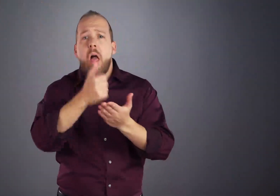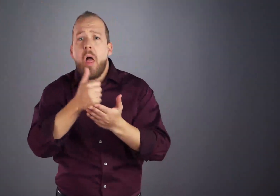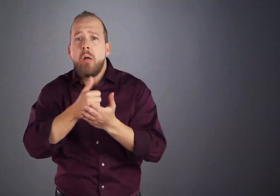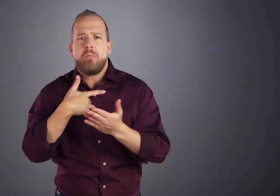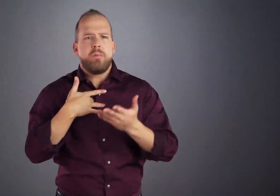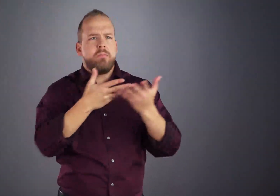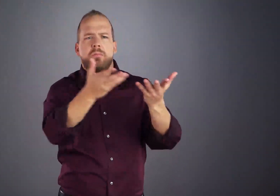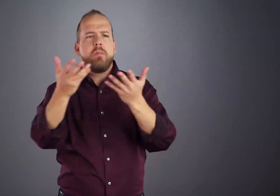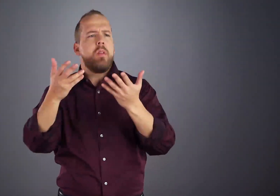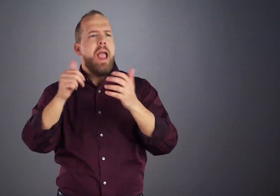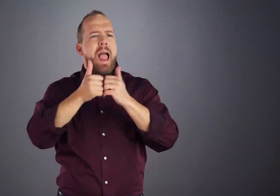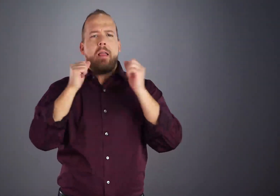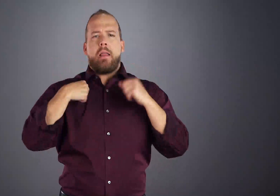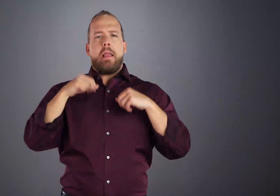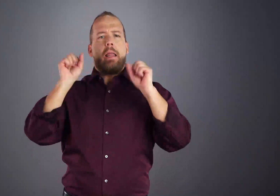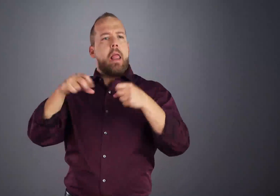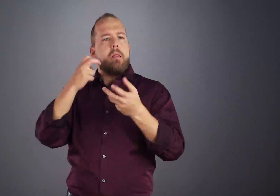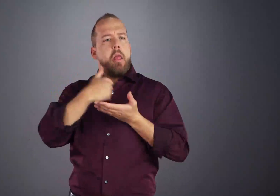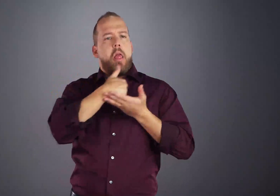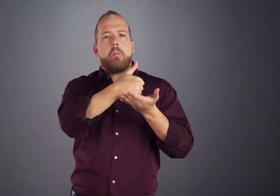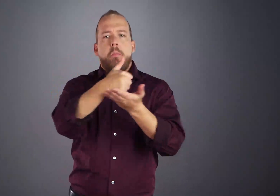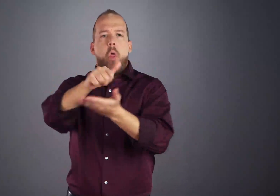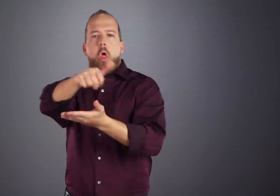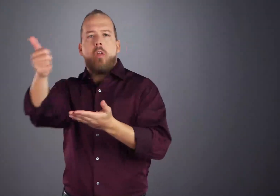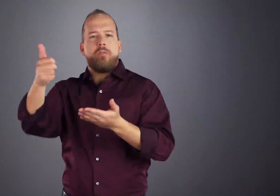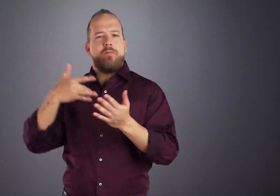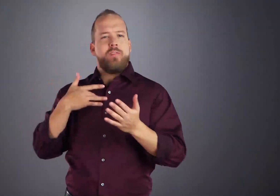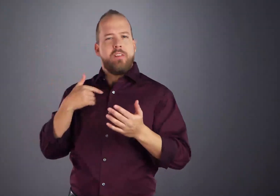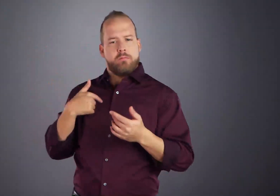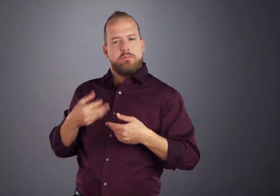except as my requests bore on my usefulness to others.